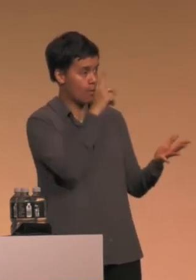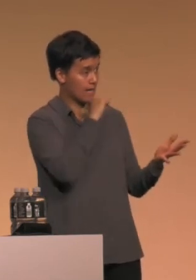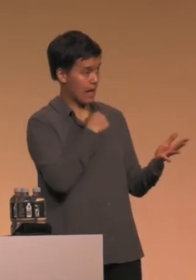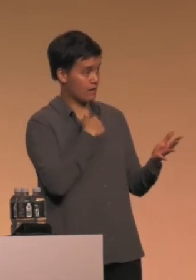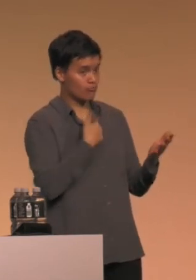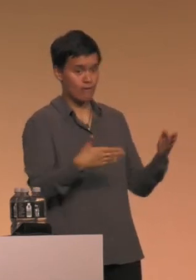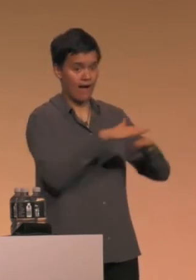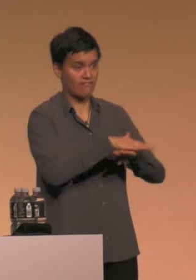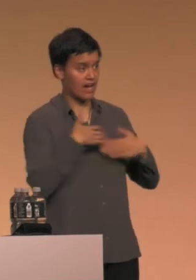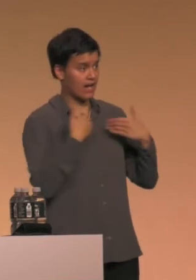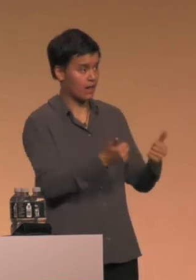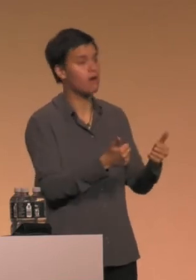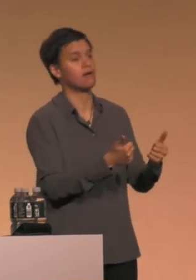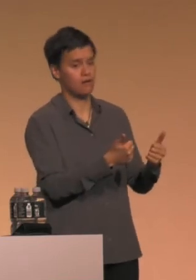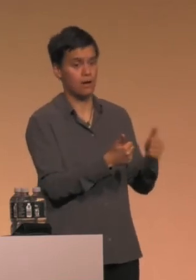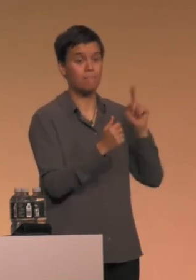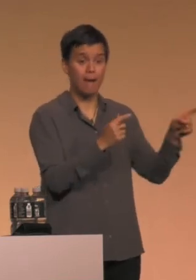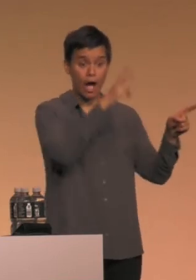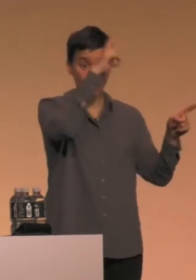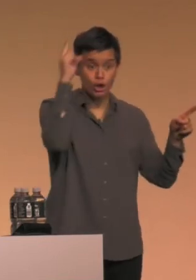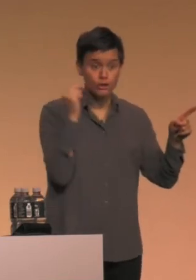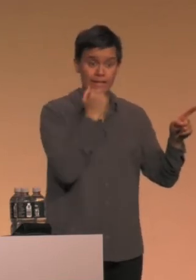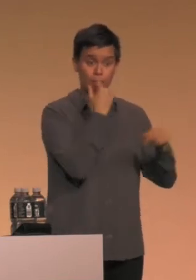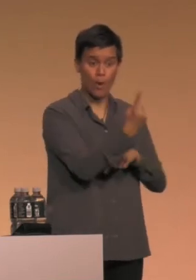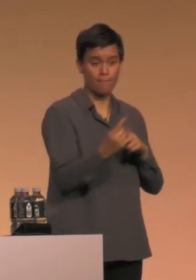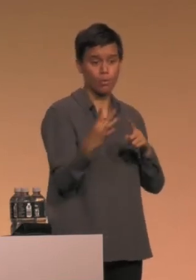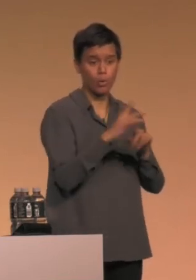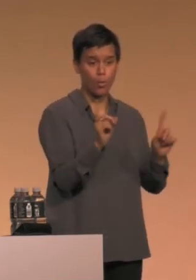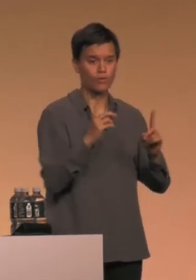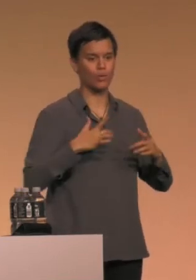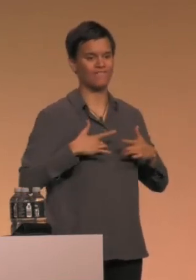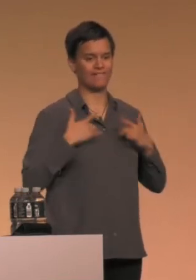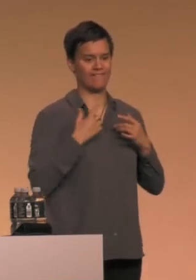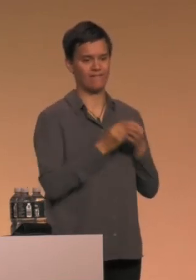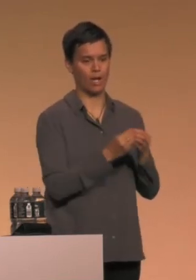Above all, nurses need to feel valued. Support and recognition from colleagues